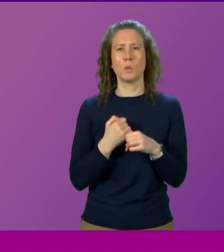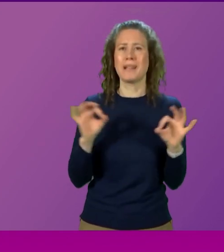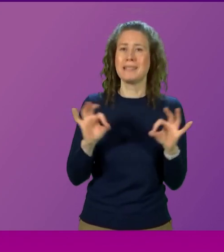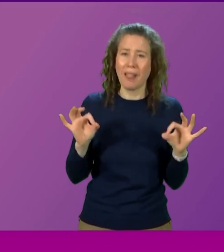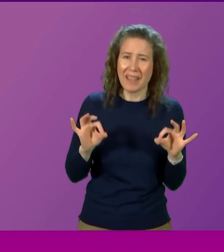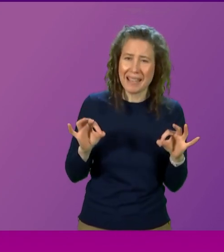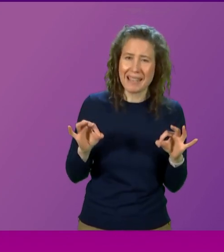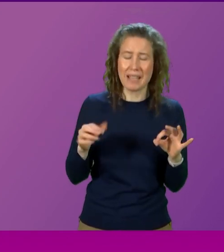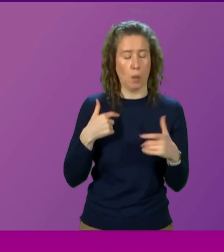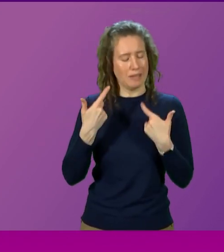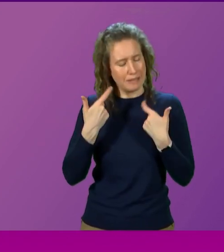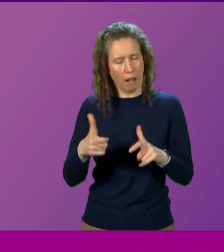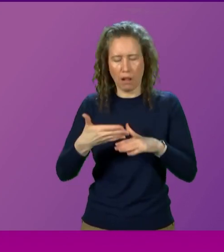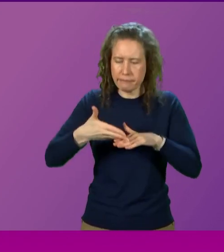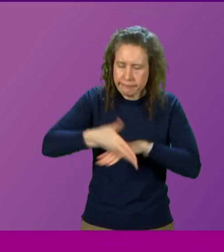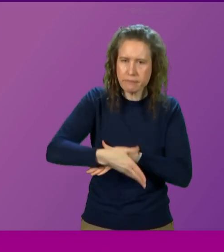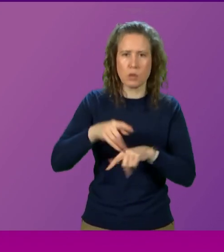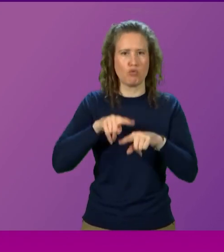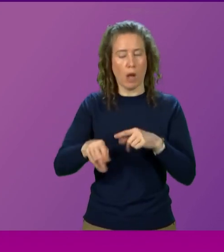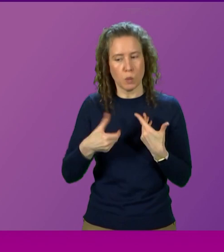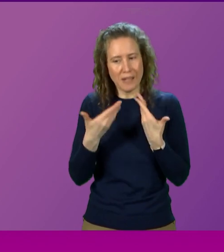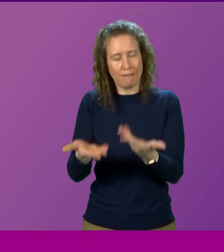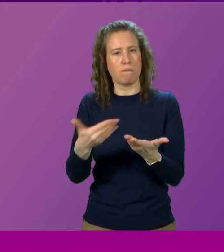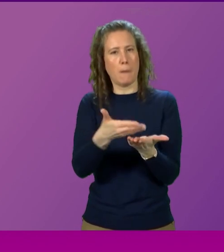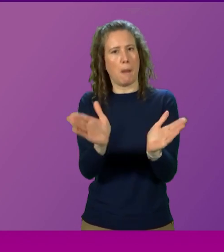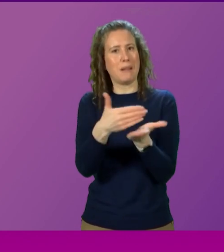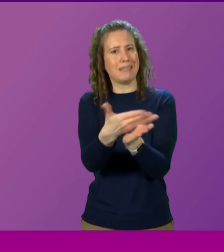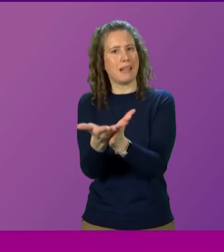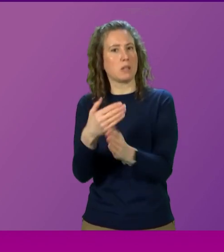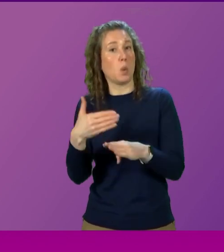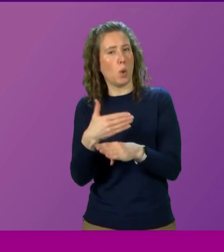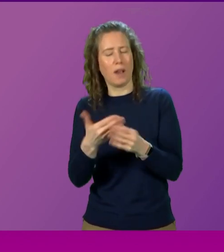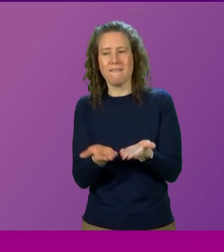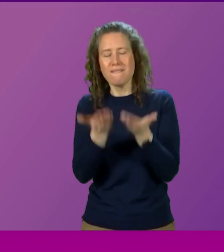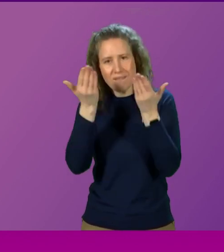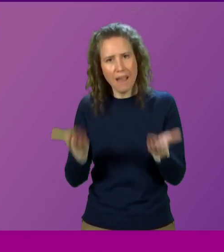We are working really hard to give our public sector workers a fair pay deal.